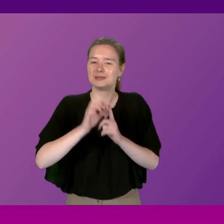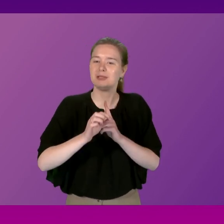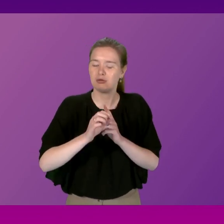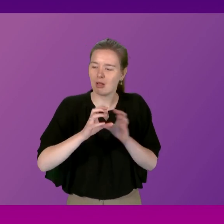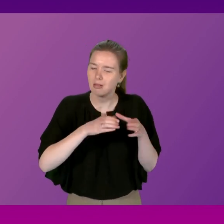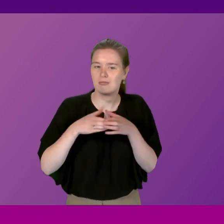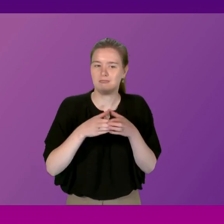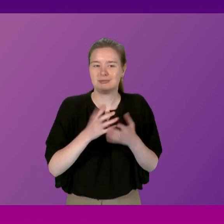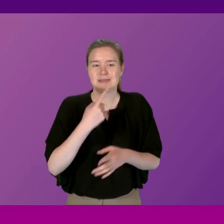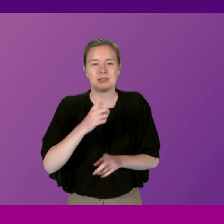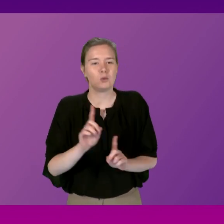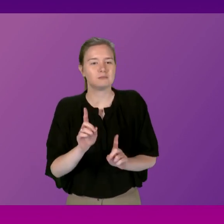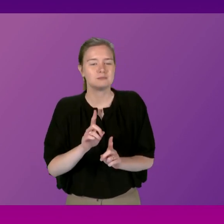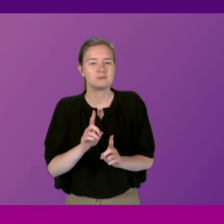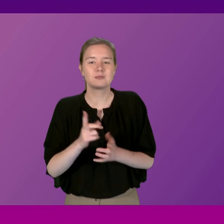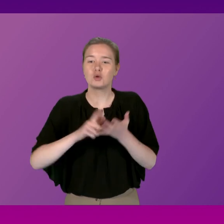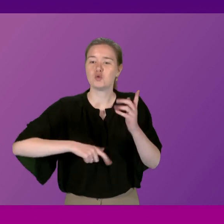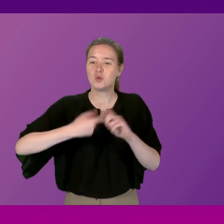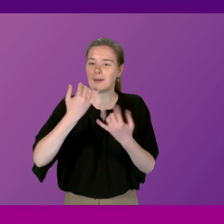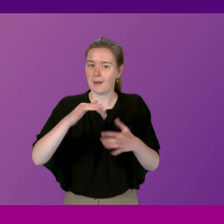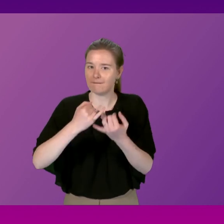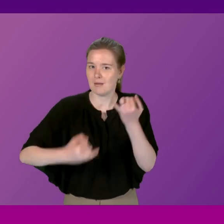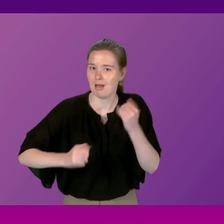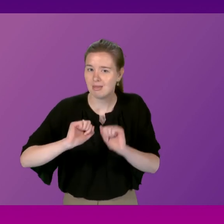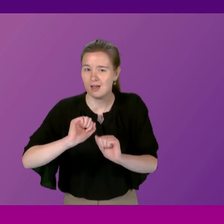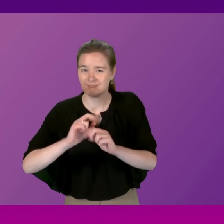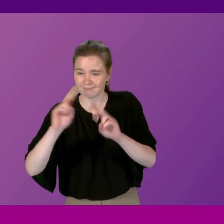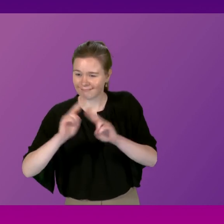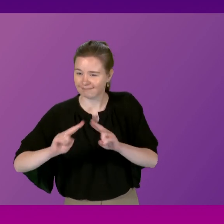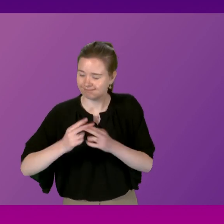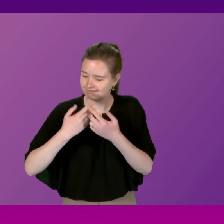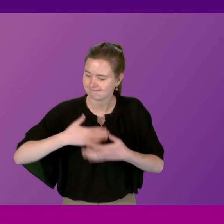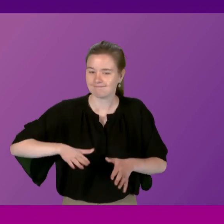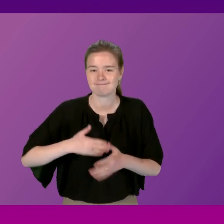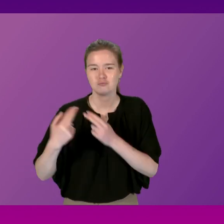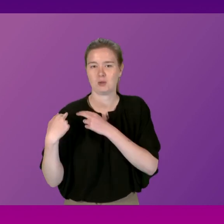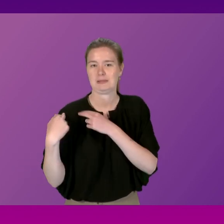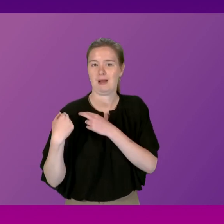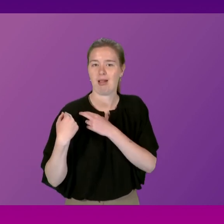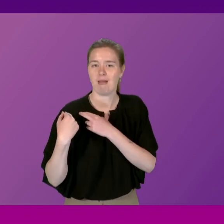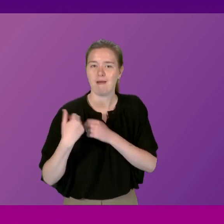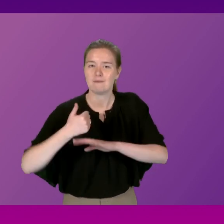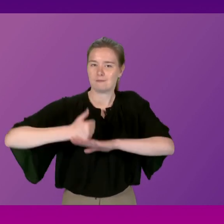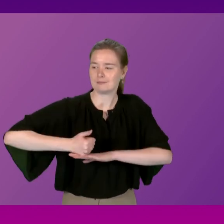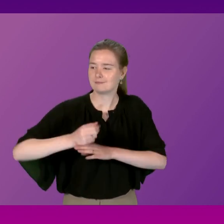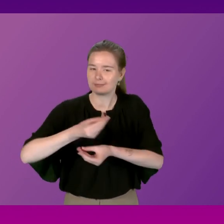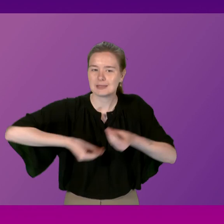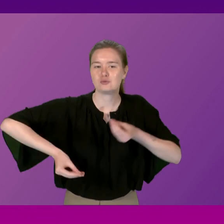who said that the UK is failing its international obligations on fundamental economic and social